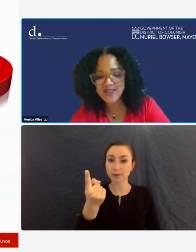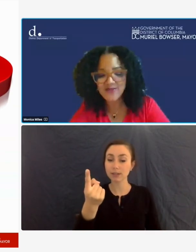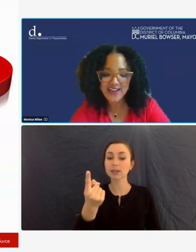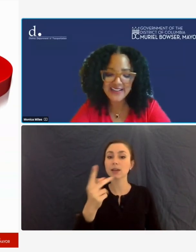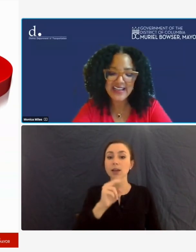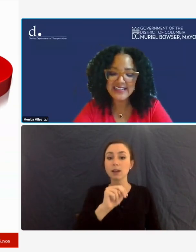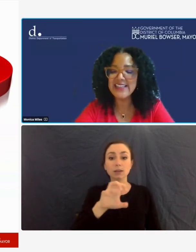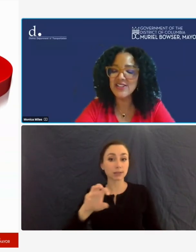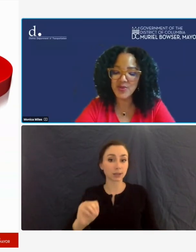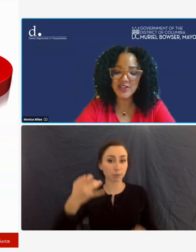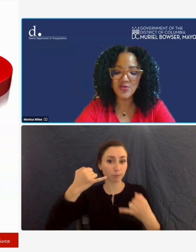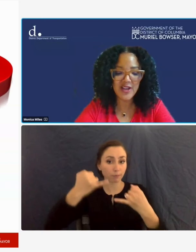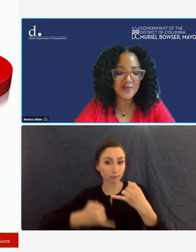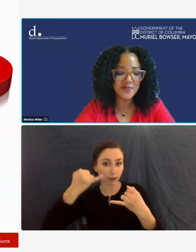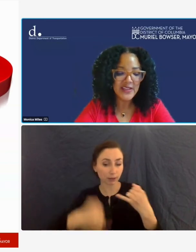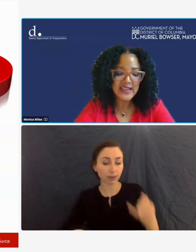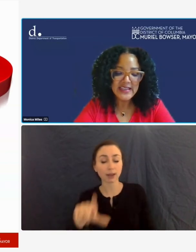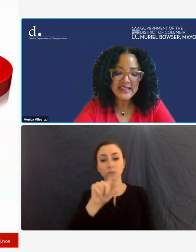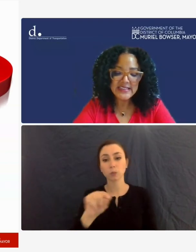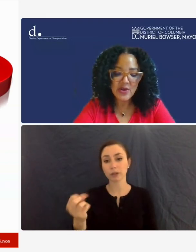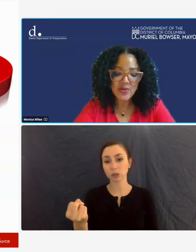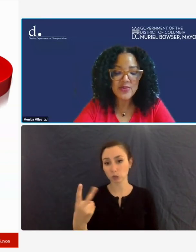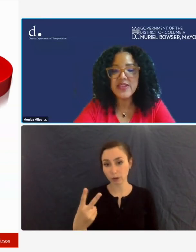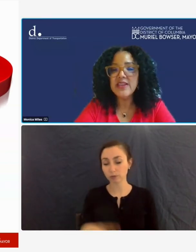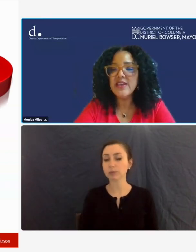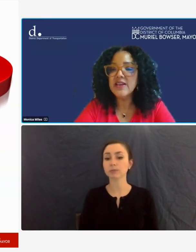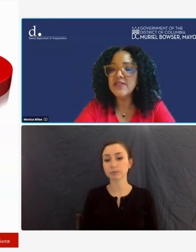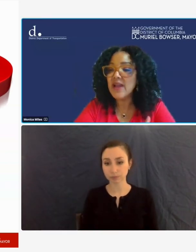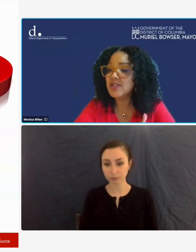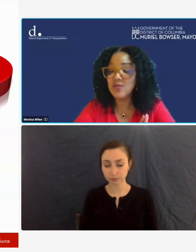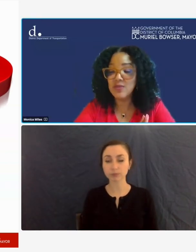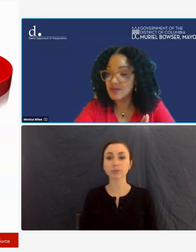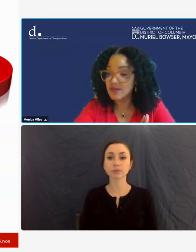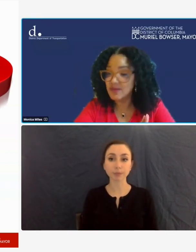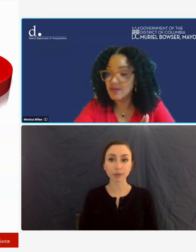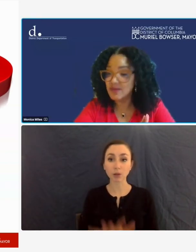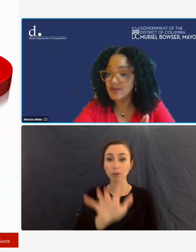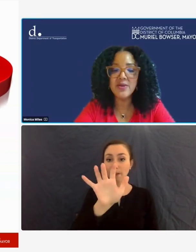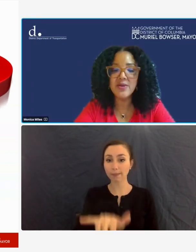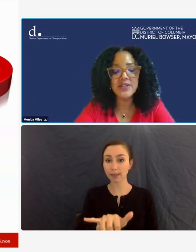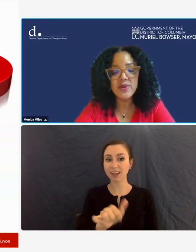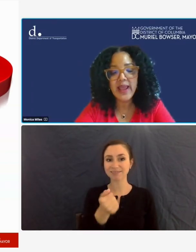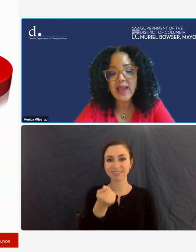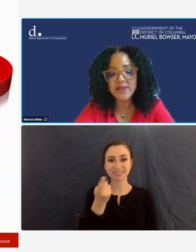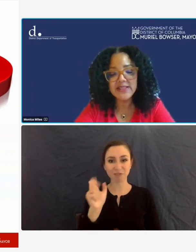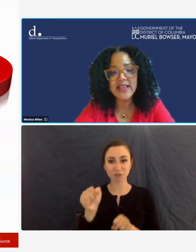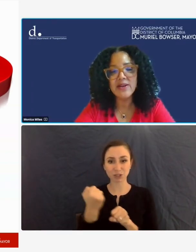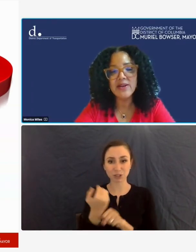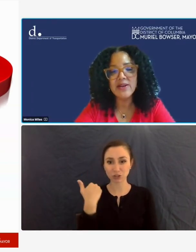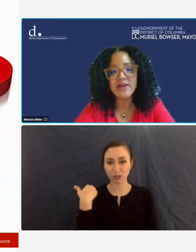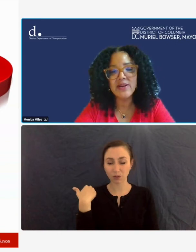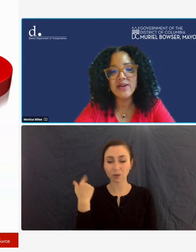finalized in 2012. so the that was several years ago and so what happens now is every year